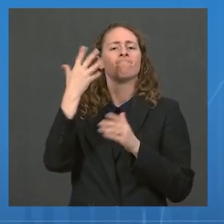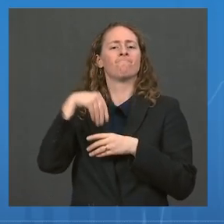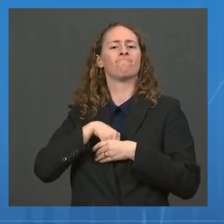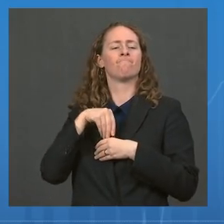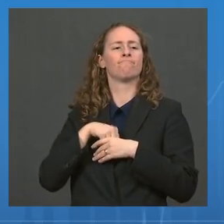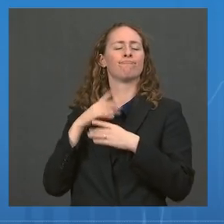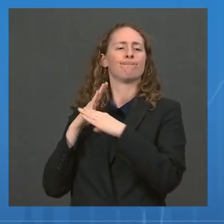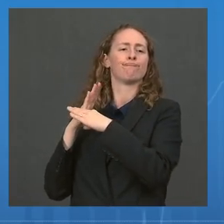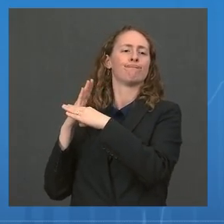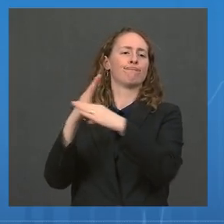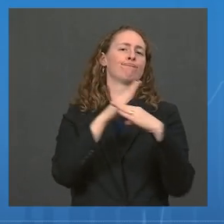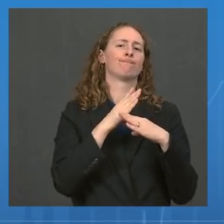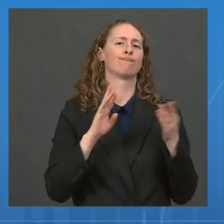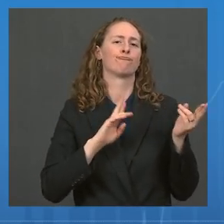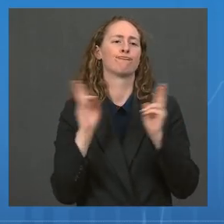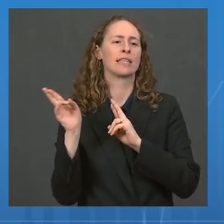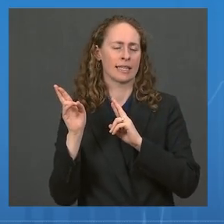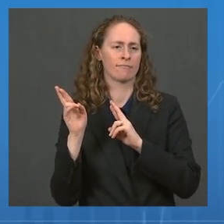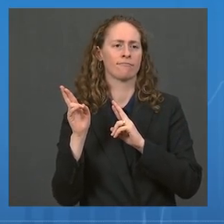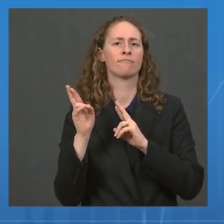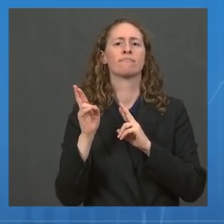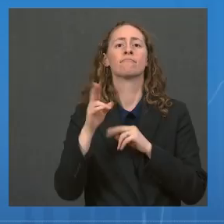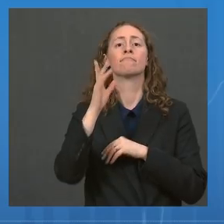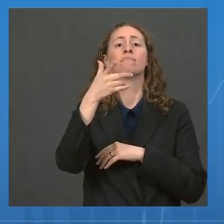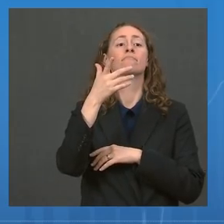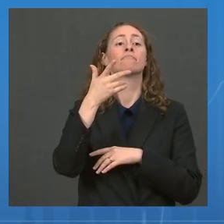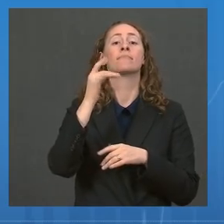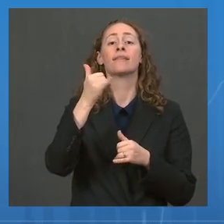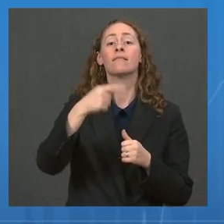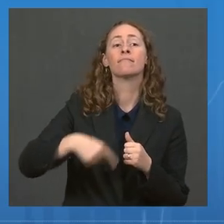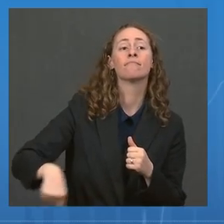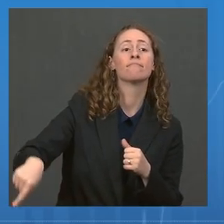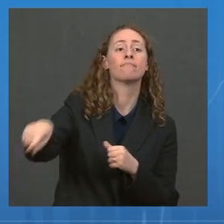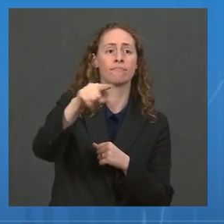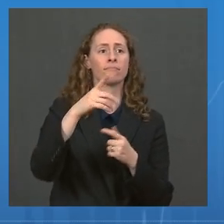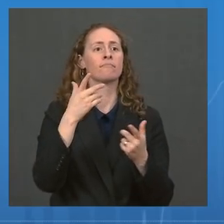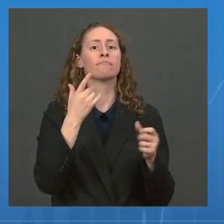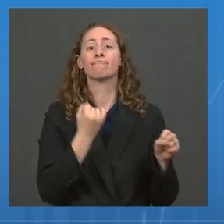and death by greater than tenfold. With that, I'll hand it over to Dr. Murthy.